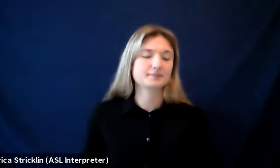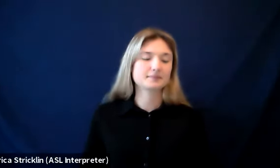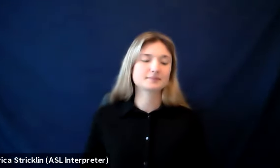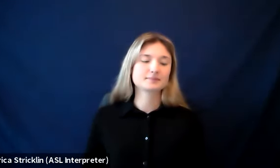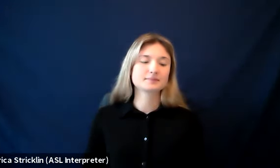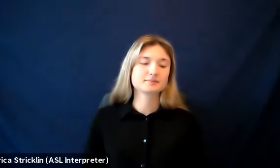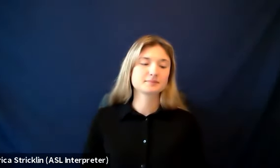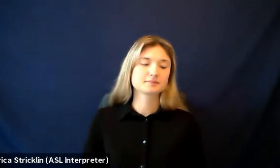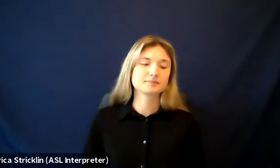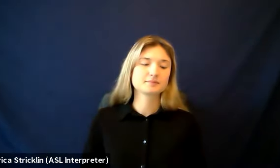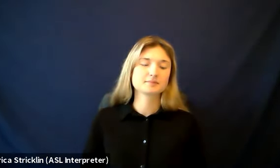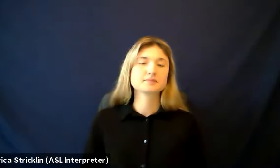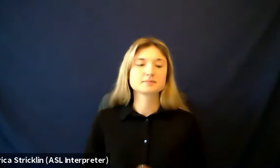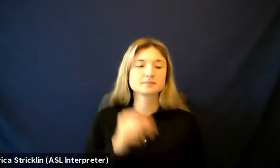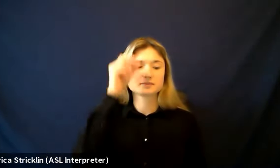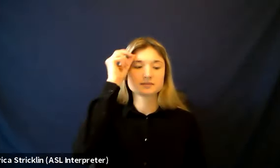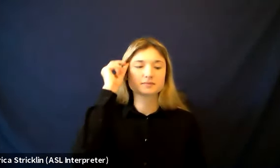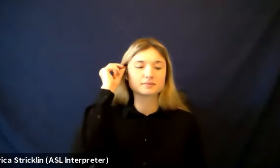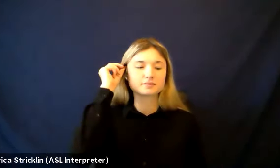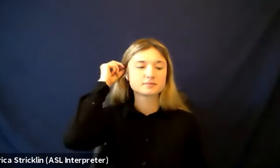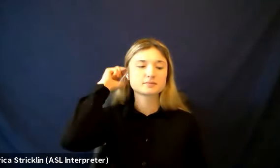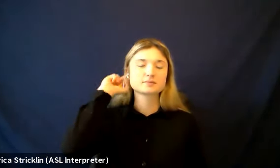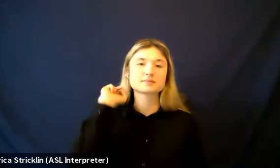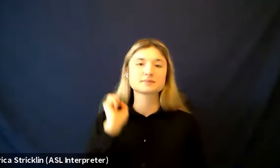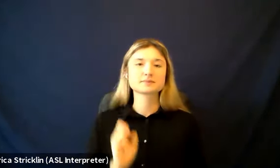will say,